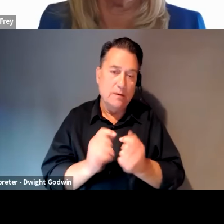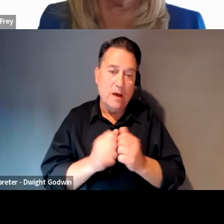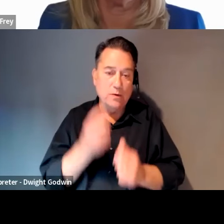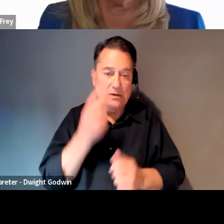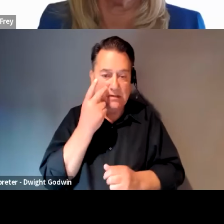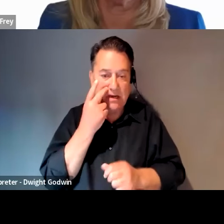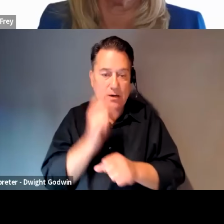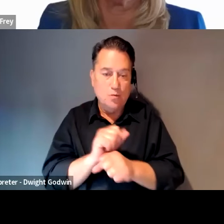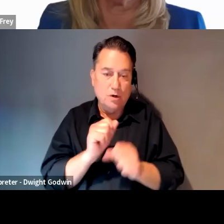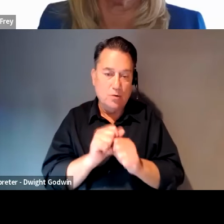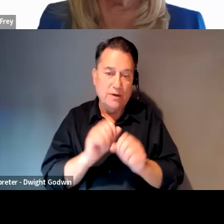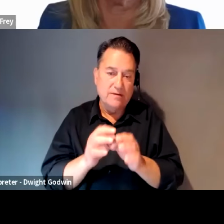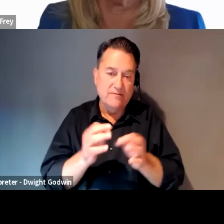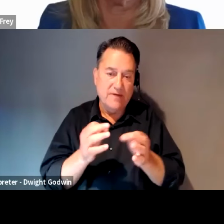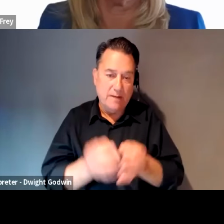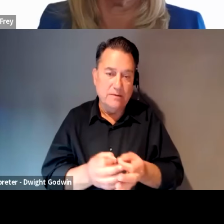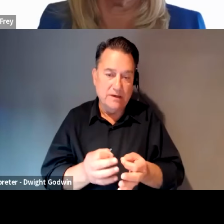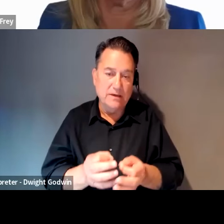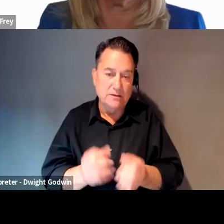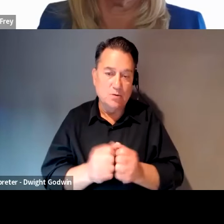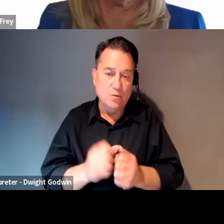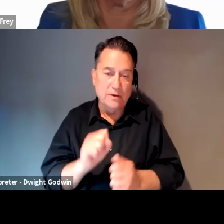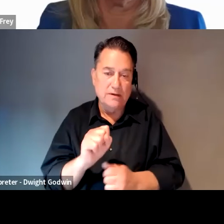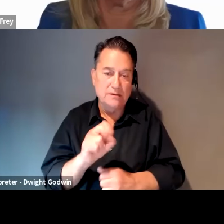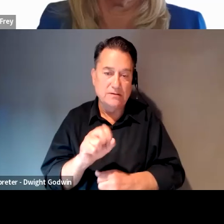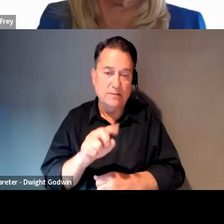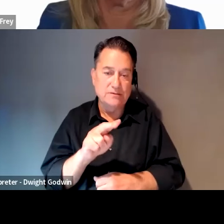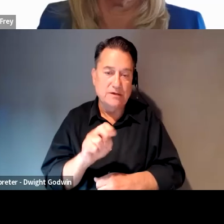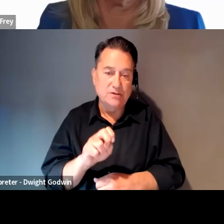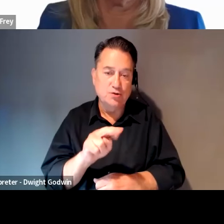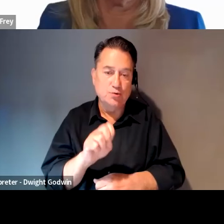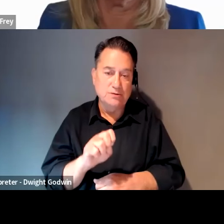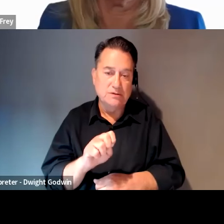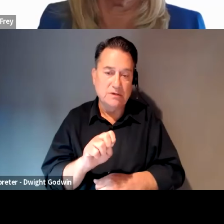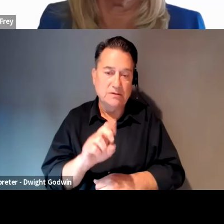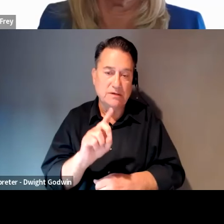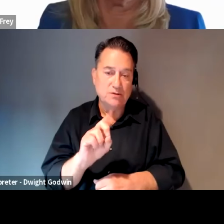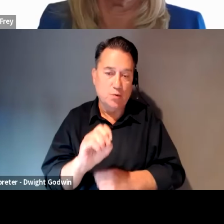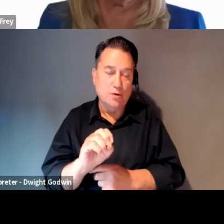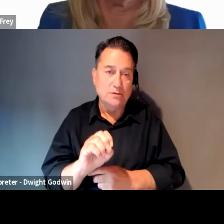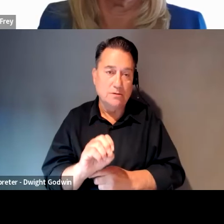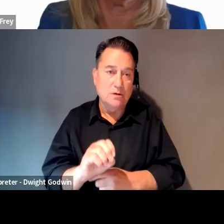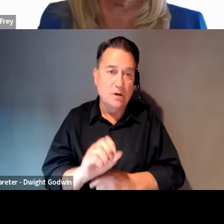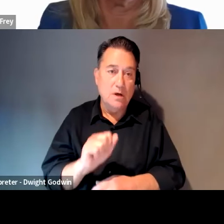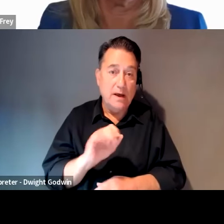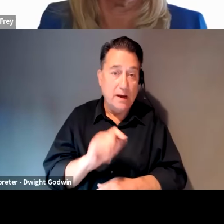with substance use disorders. April, you did a lot around plans of safe care,